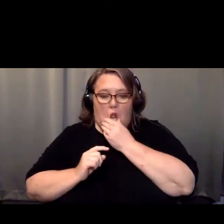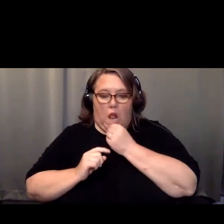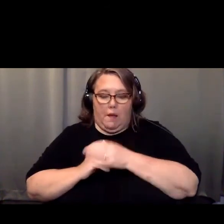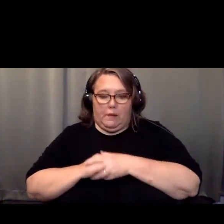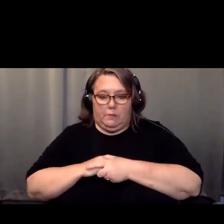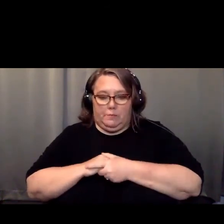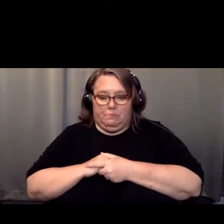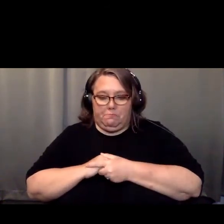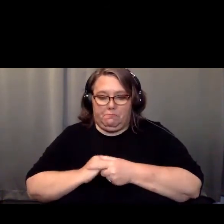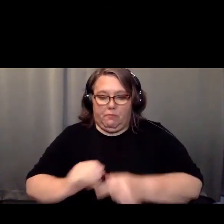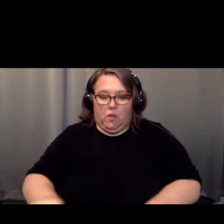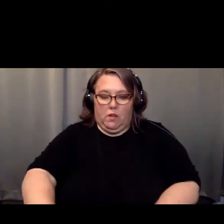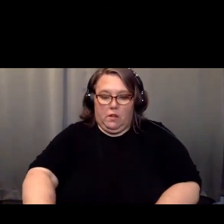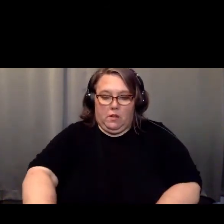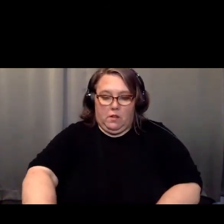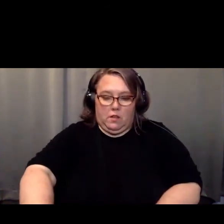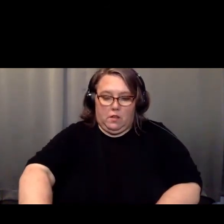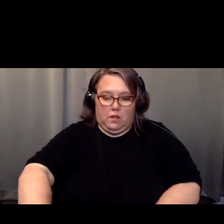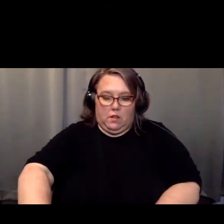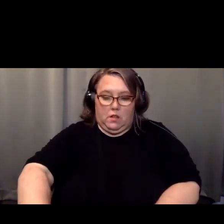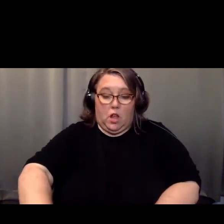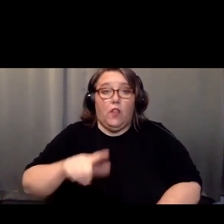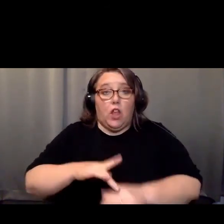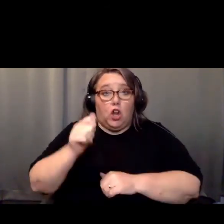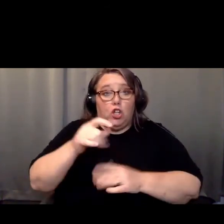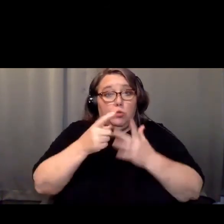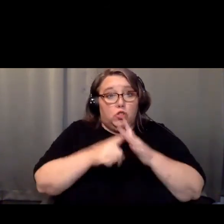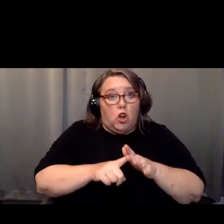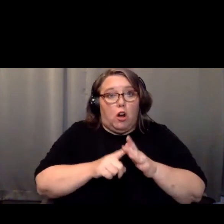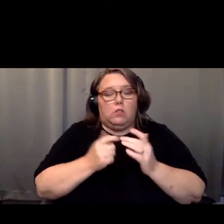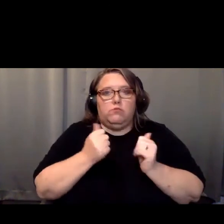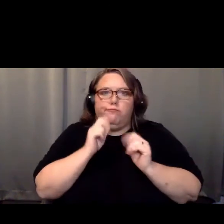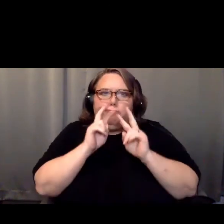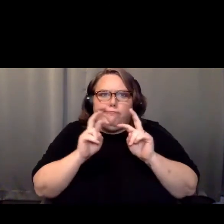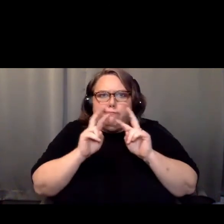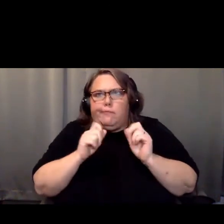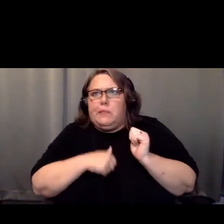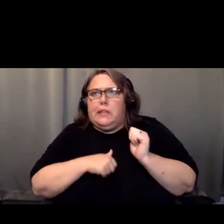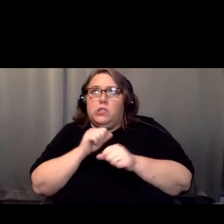I guess the earlier that you can do this the better, I don't have this information in front of me,